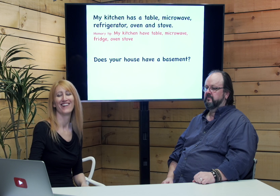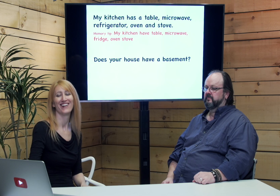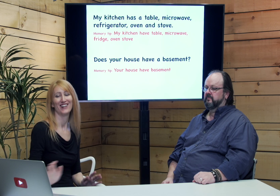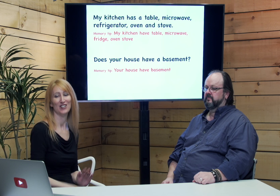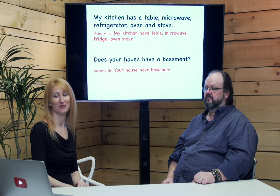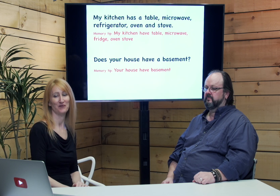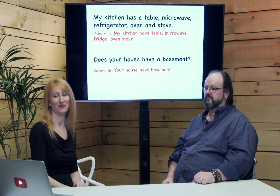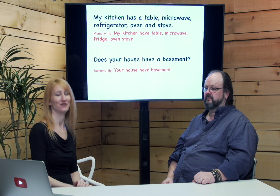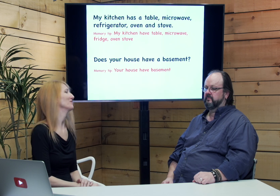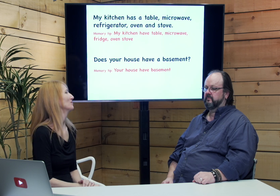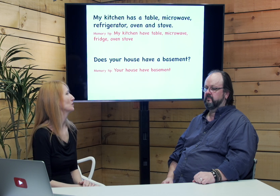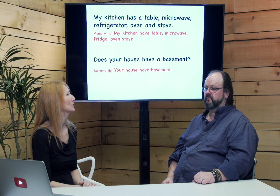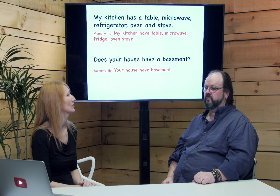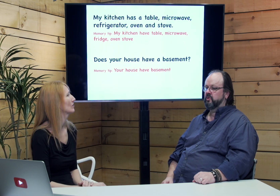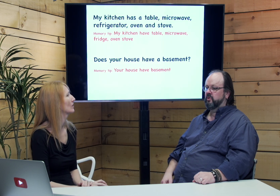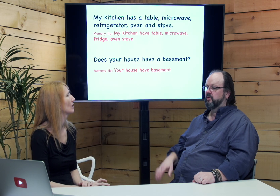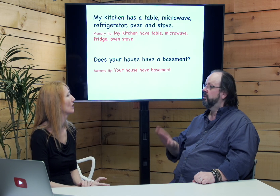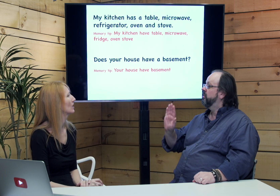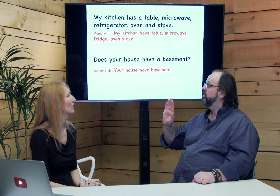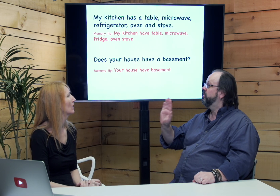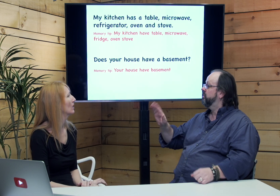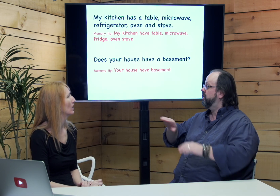Does your house have a basement?